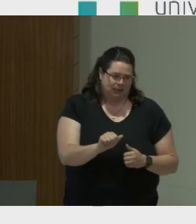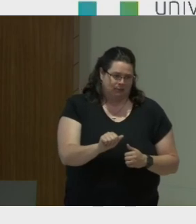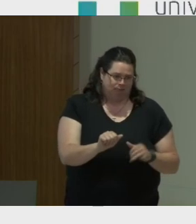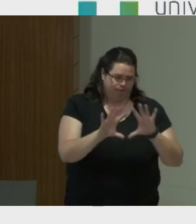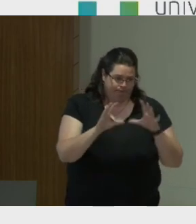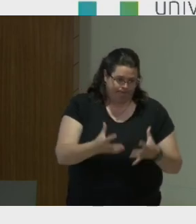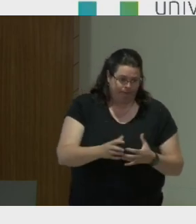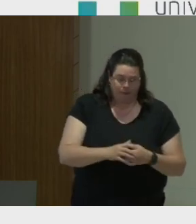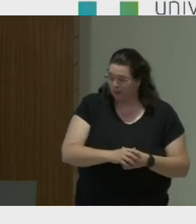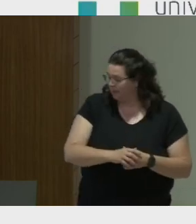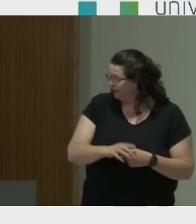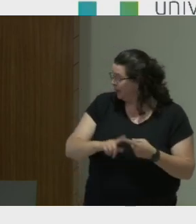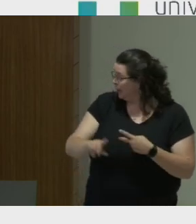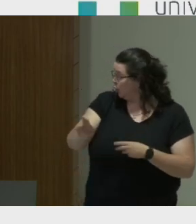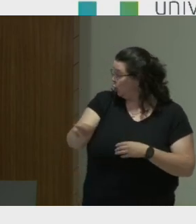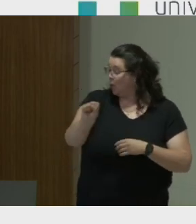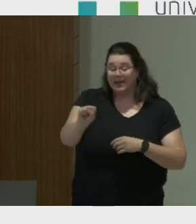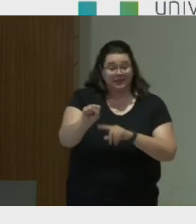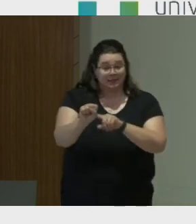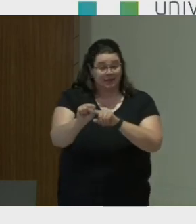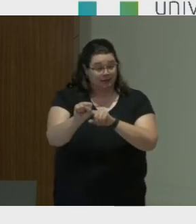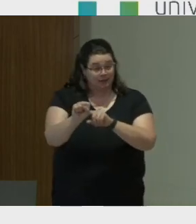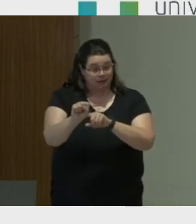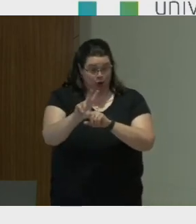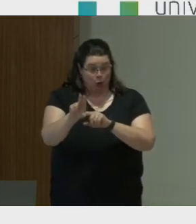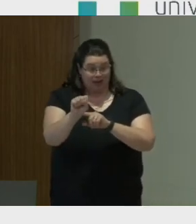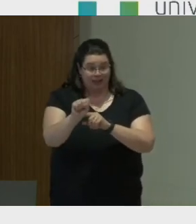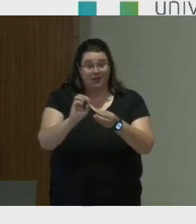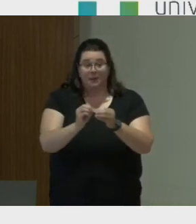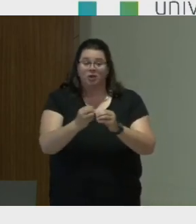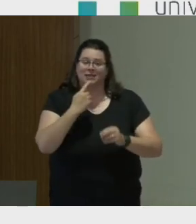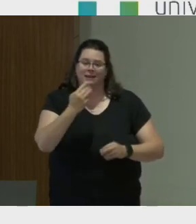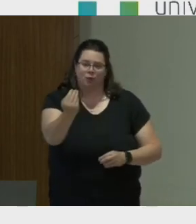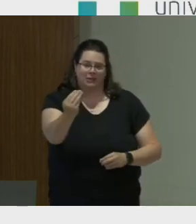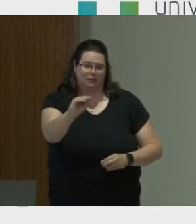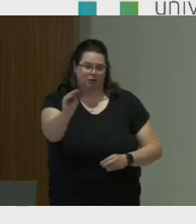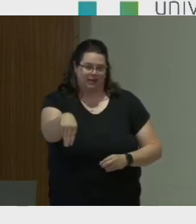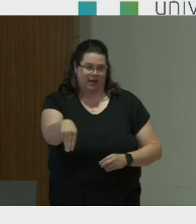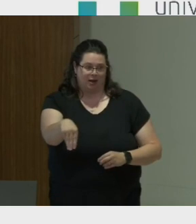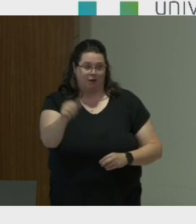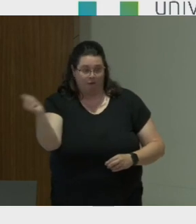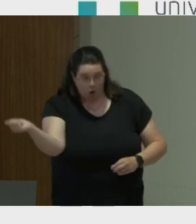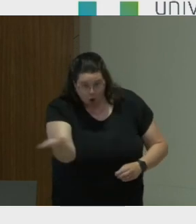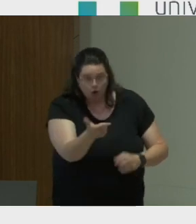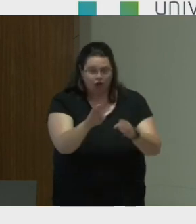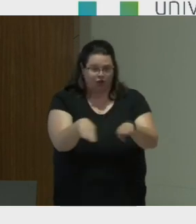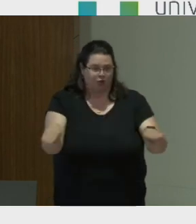In the U.S. we have numbers that 14% of all children affected by abuse and neglect have